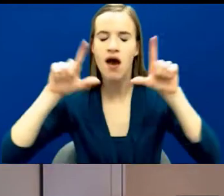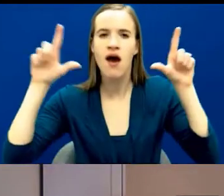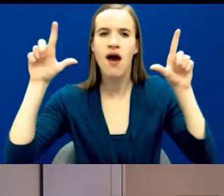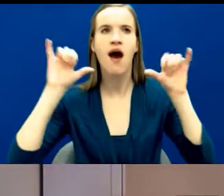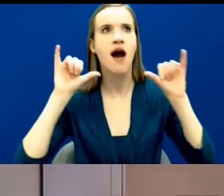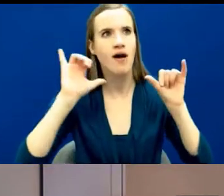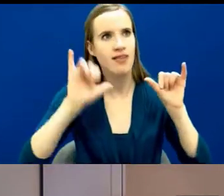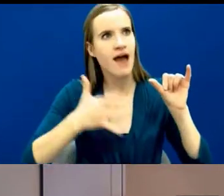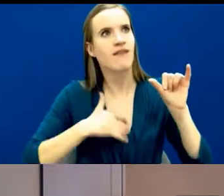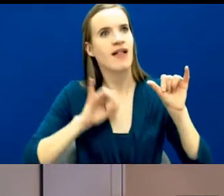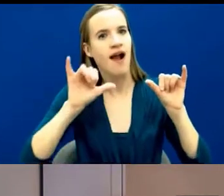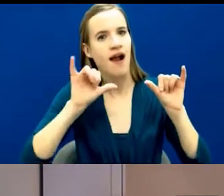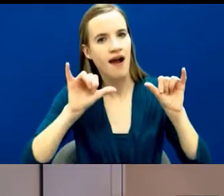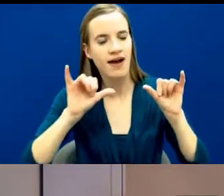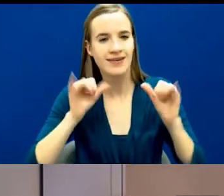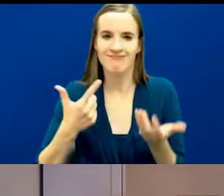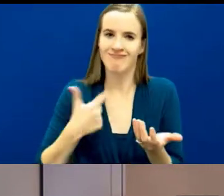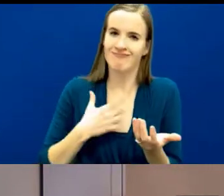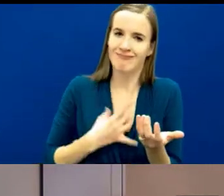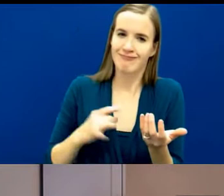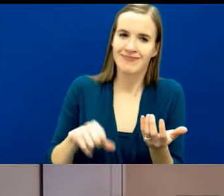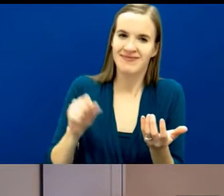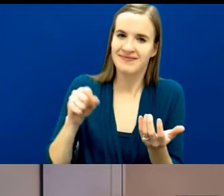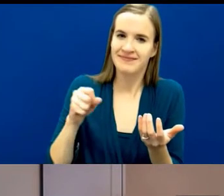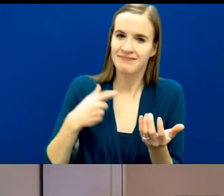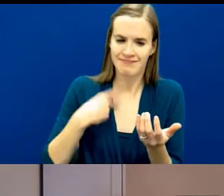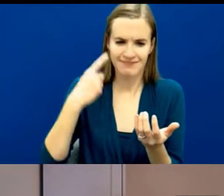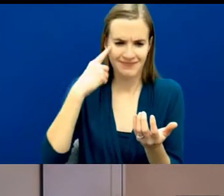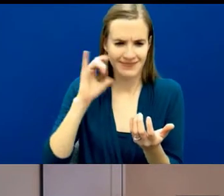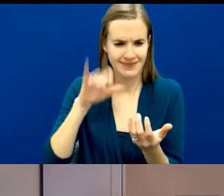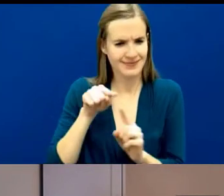I, you know, that's what I think was, you know, the most important, most